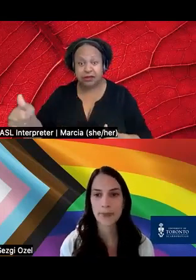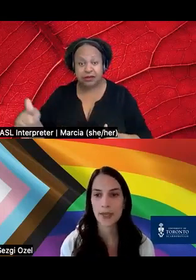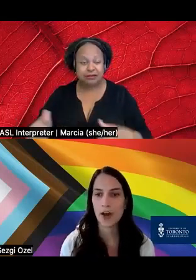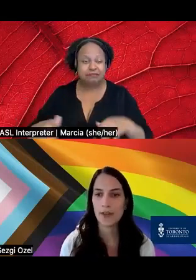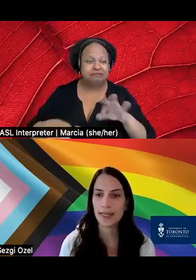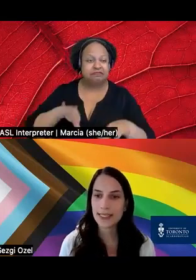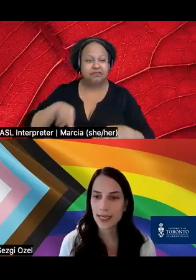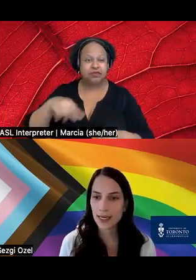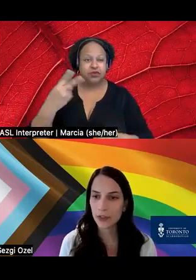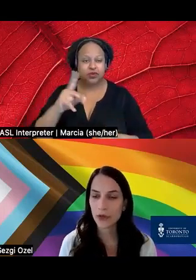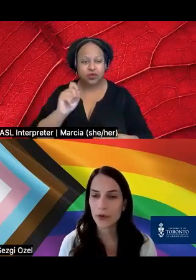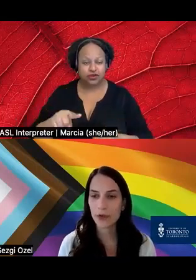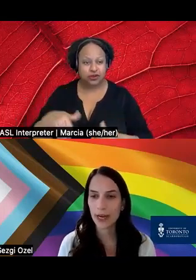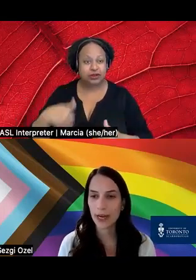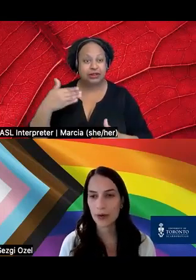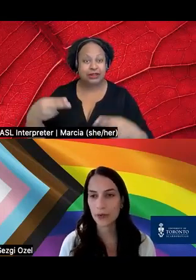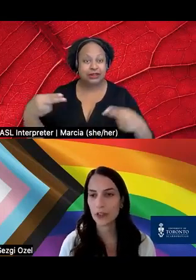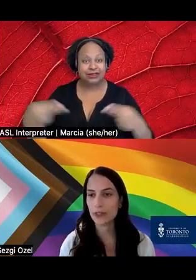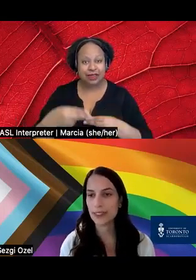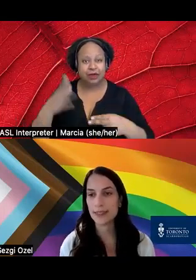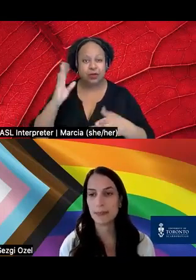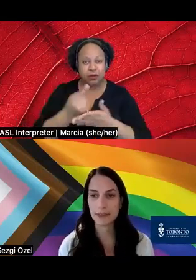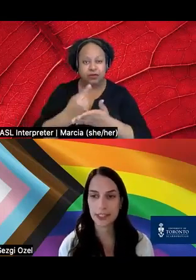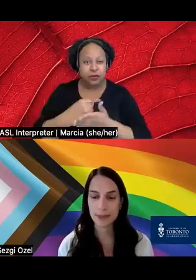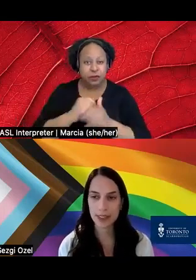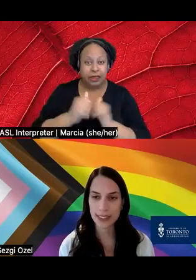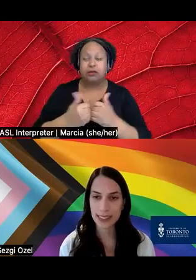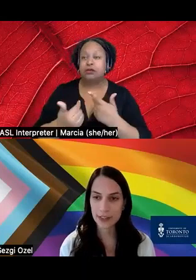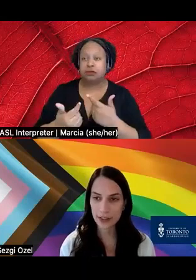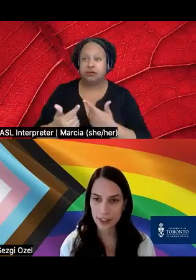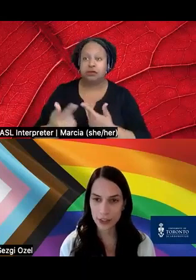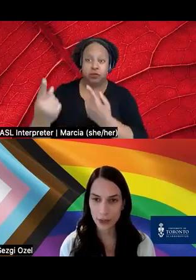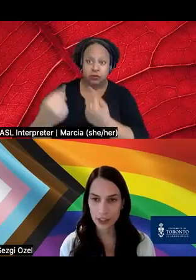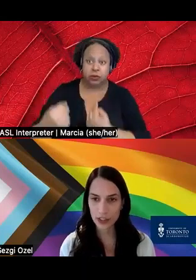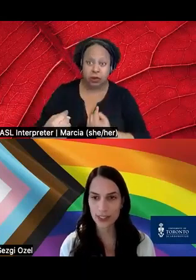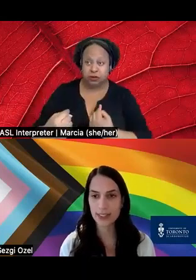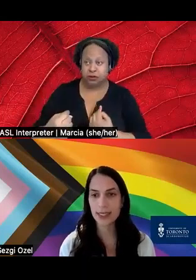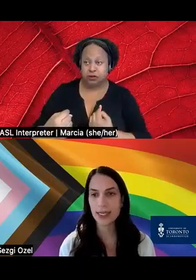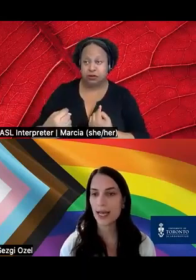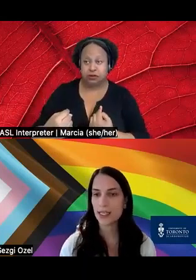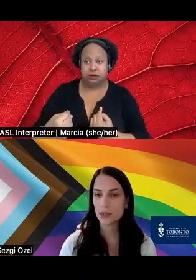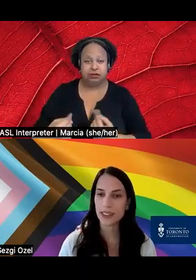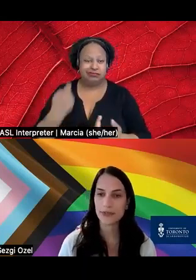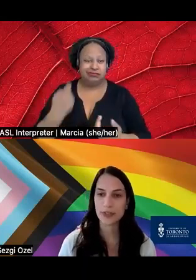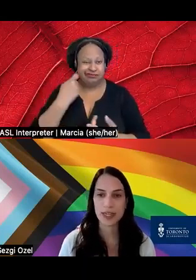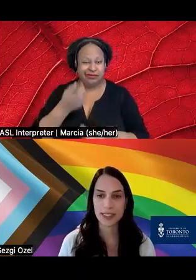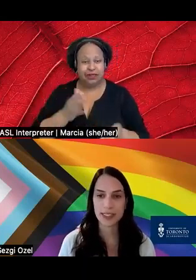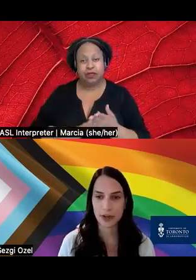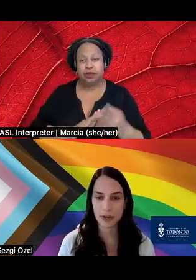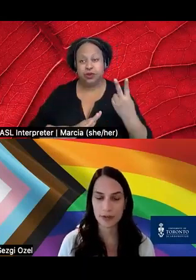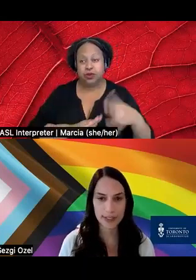On the next slide, we'll go over how you can submit a response to either of these two questions as well as for the rest of the conference.